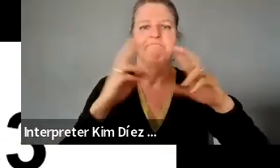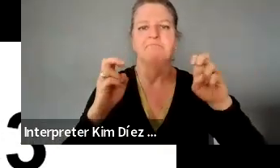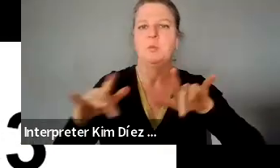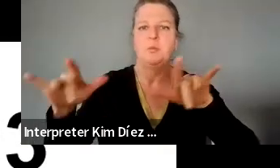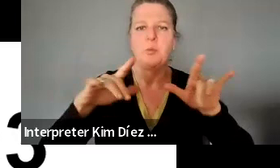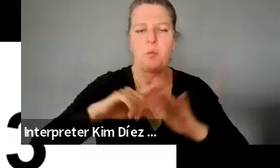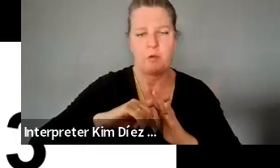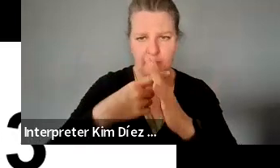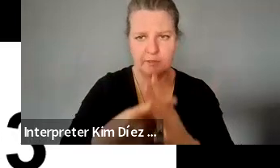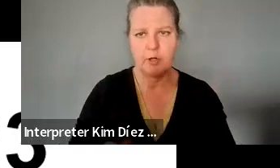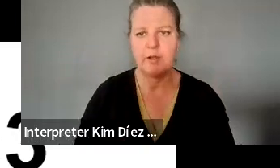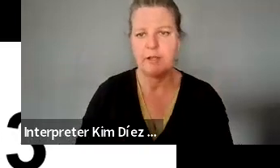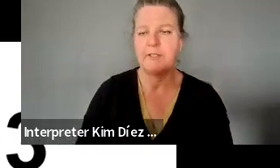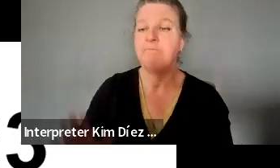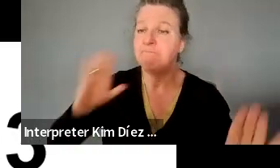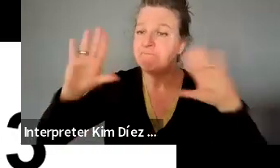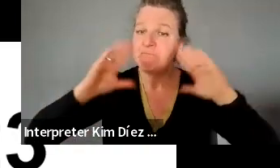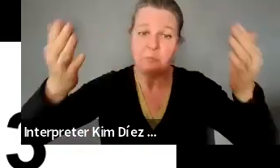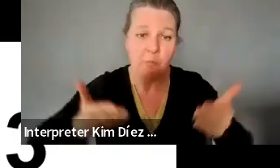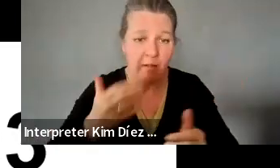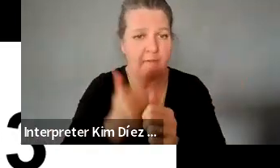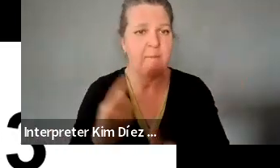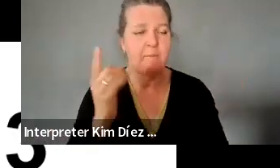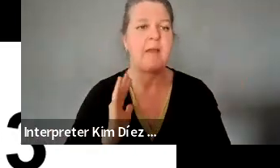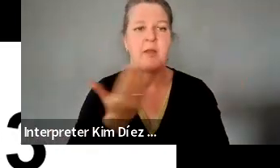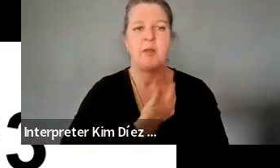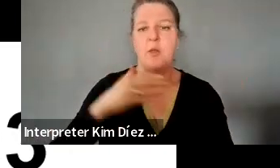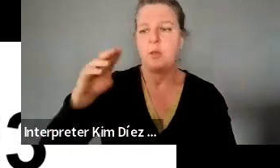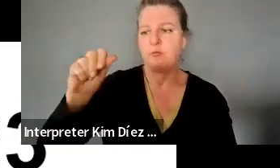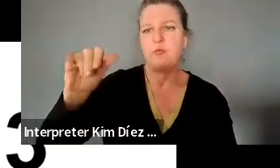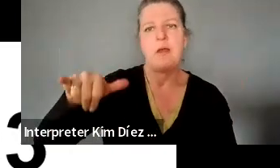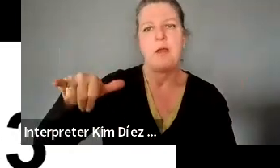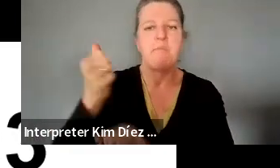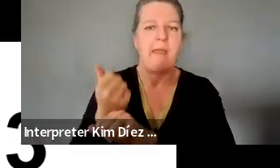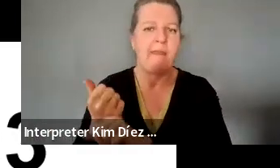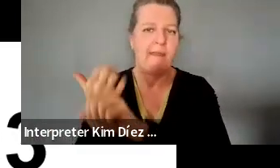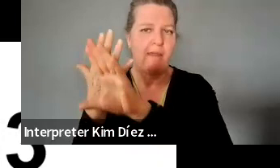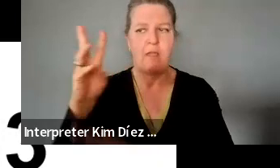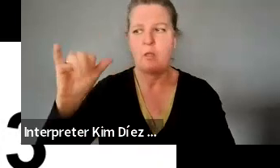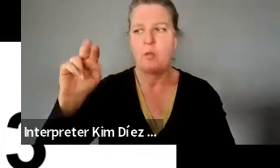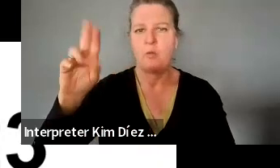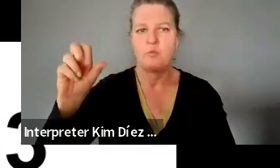[Una] All right, welcome everyone to our May webinar for Open for Antiracism.